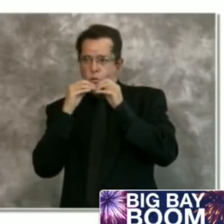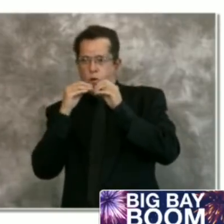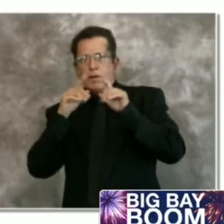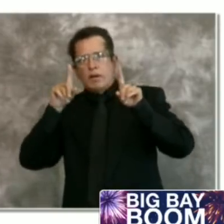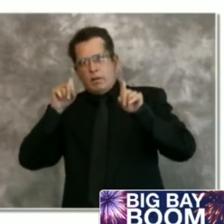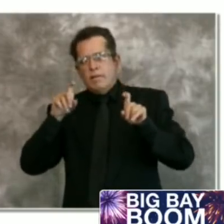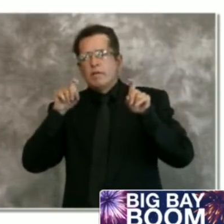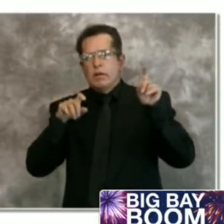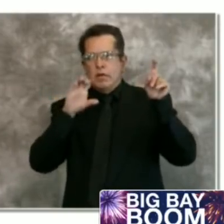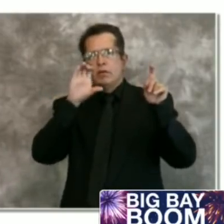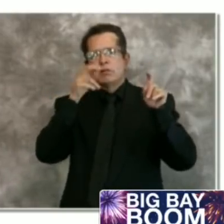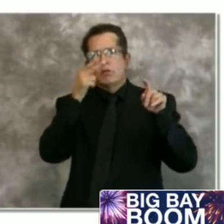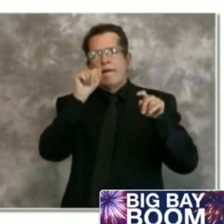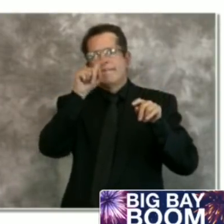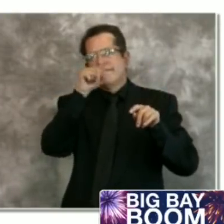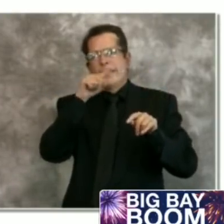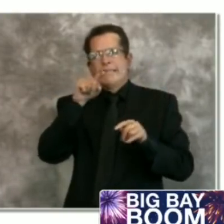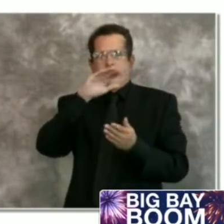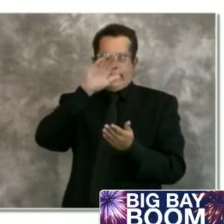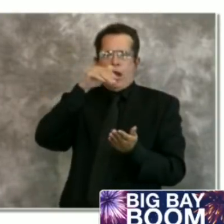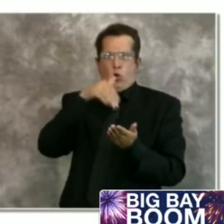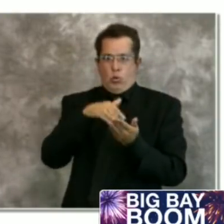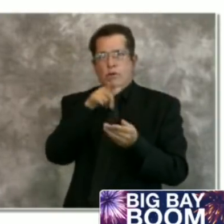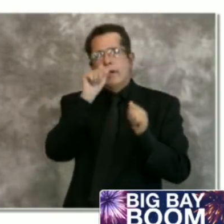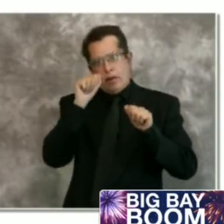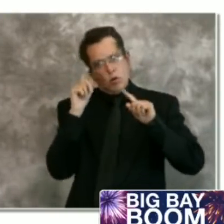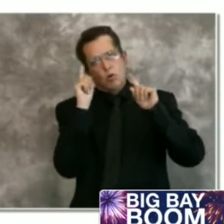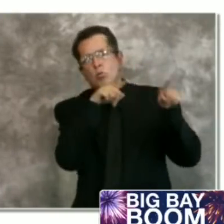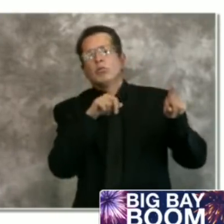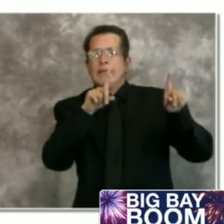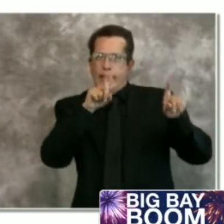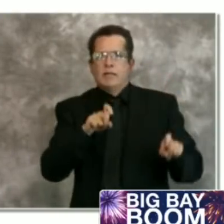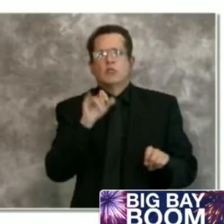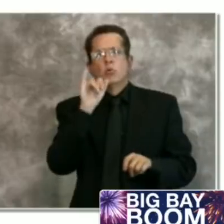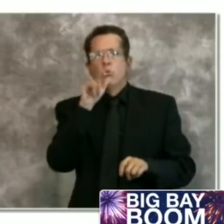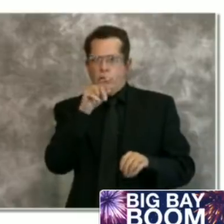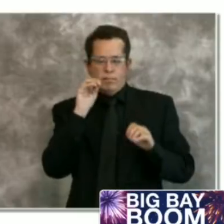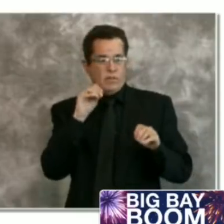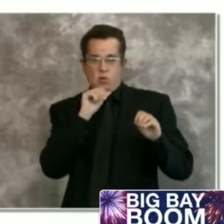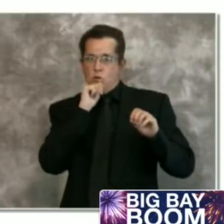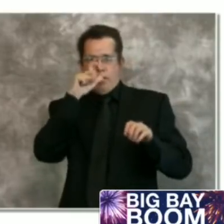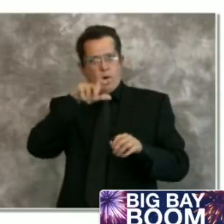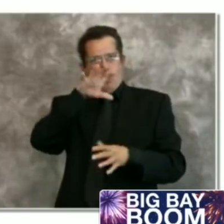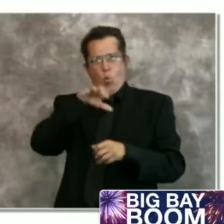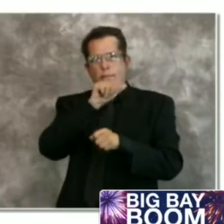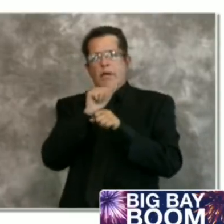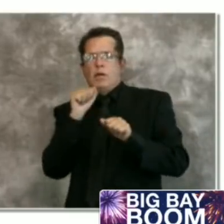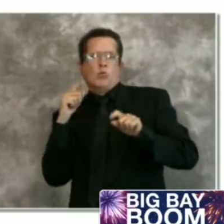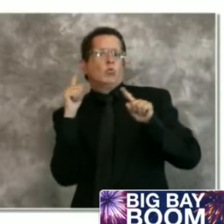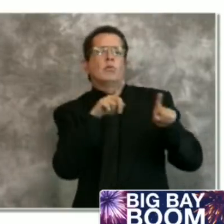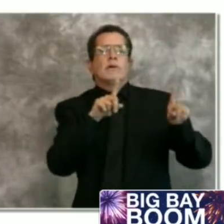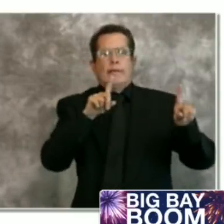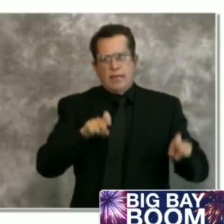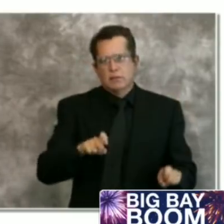OUR INITIAL GOAL OF 5,200 TESTS PER DAY. WE HAVE WORKED TO EXPAND THAT IN THE TOP AND SHOPPING CENTER IS AVAILABLE